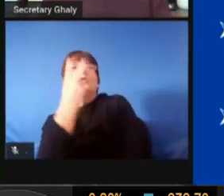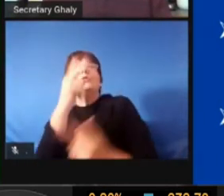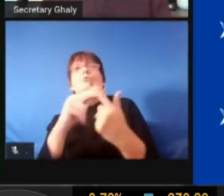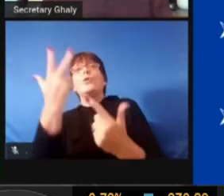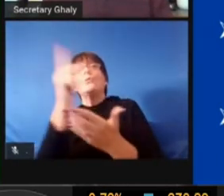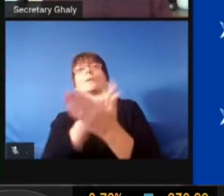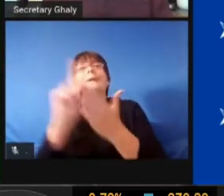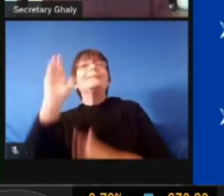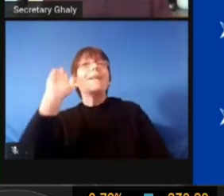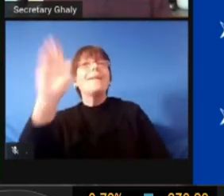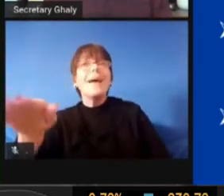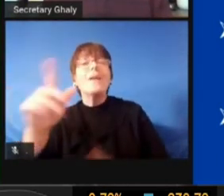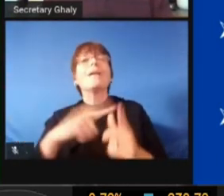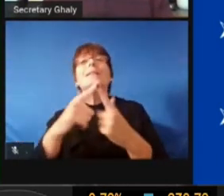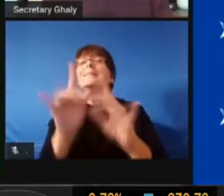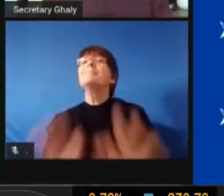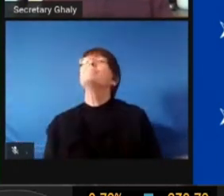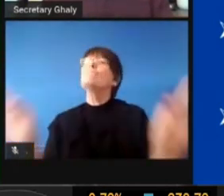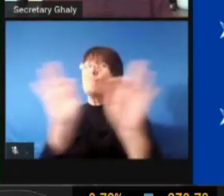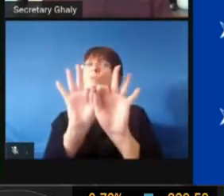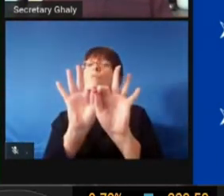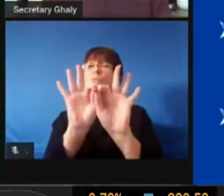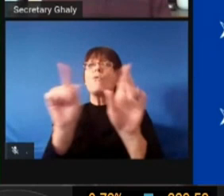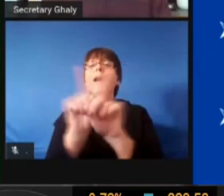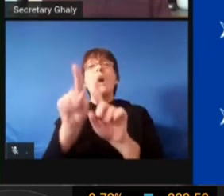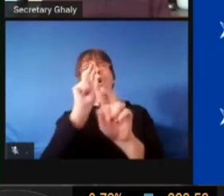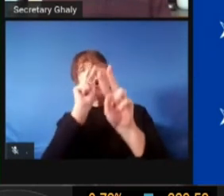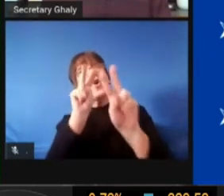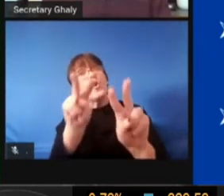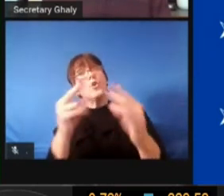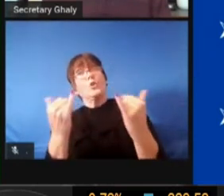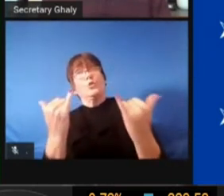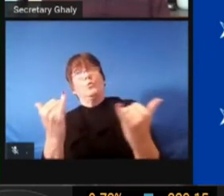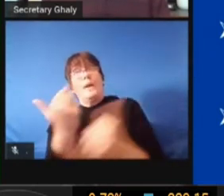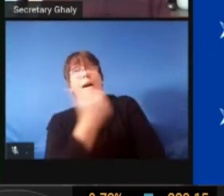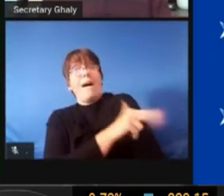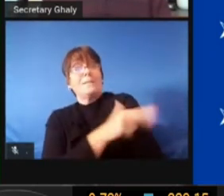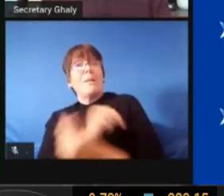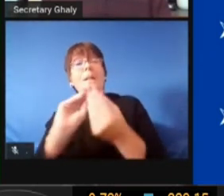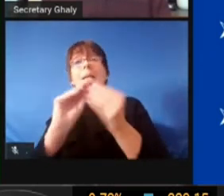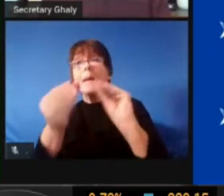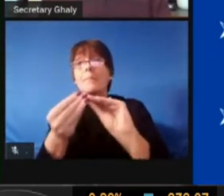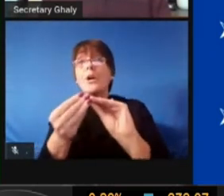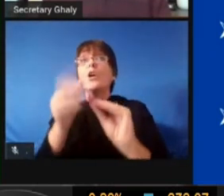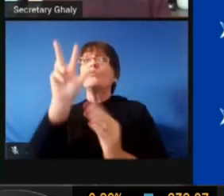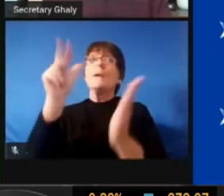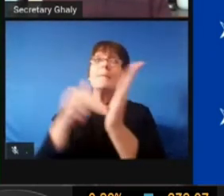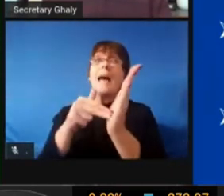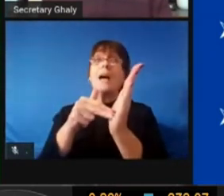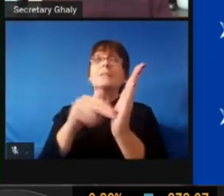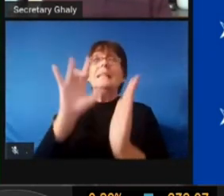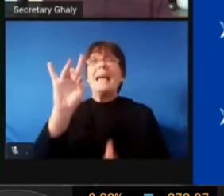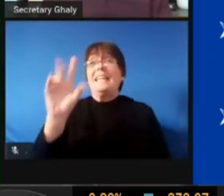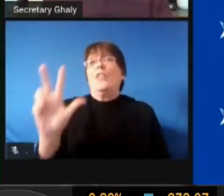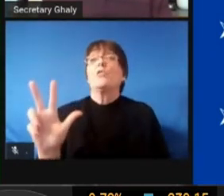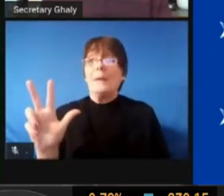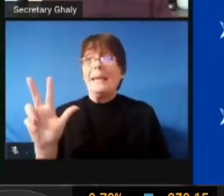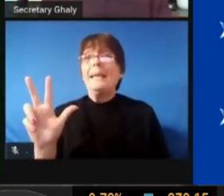BETWEEN 14 AND 21 DAYS LATER. TODAY'S CASES BECOME HOSPITALIZATIONS TWO TO THREE